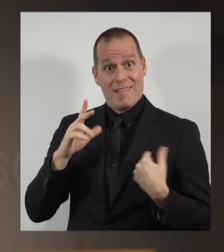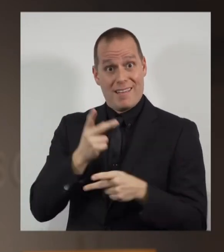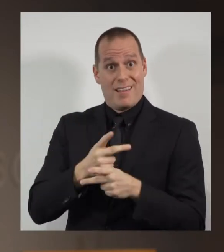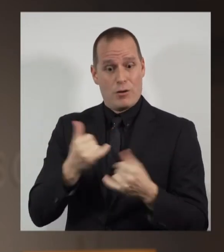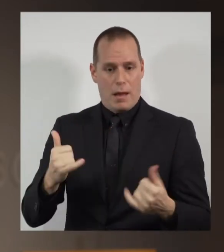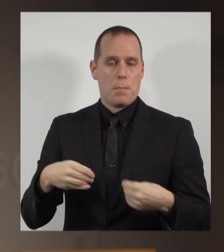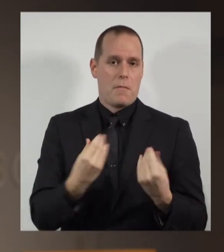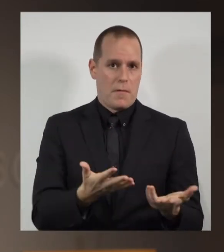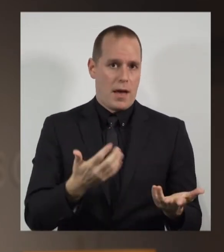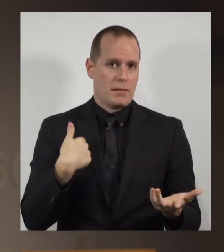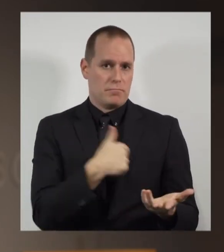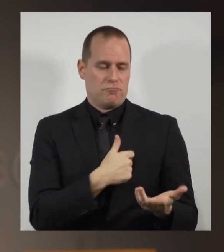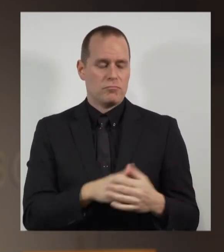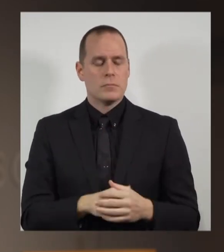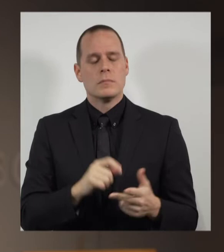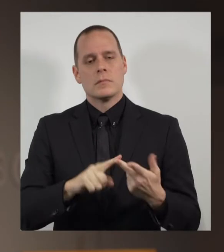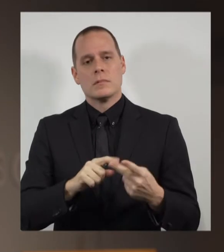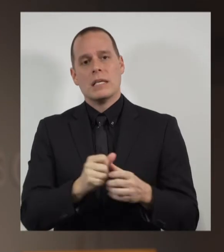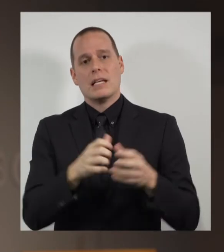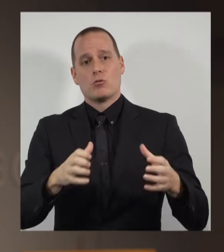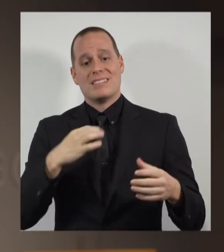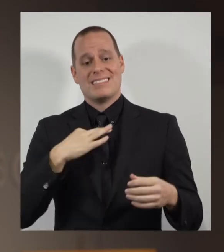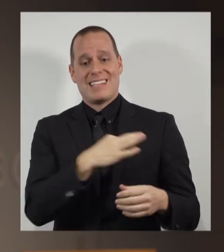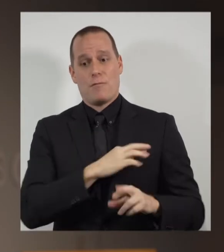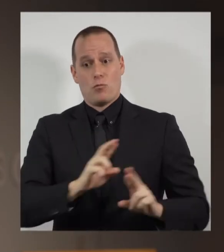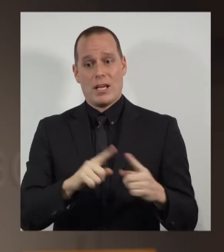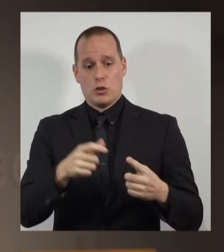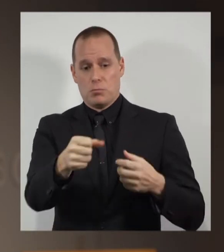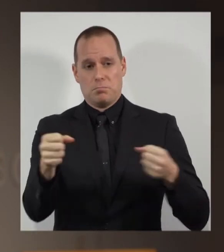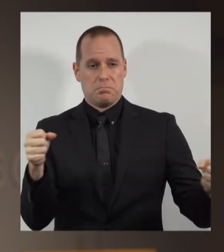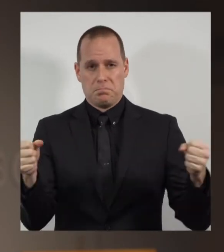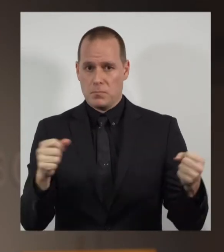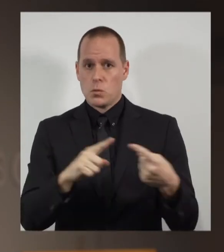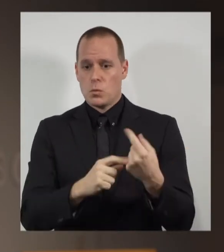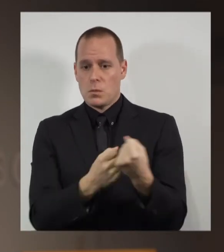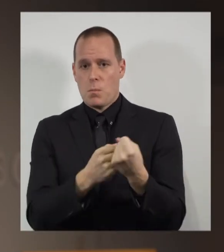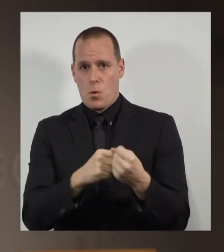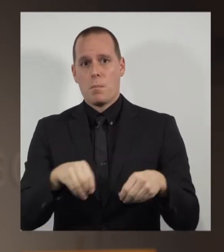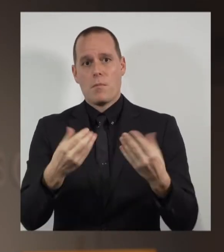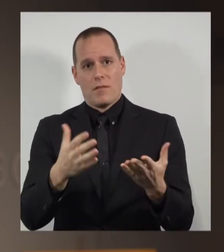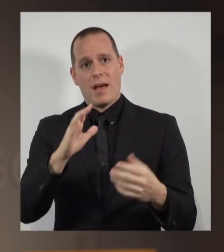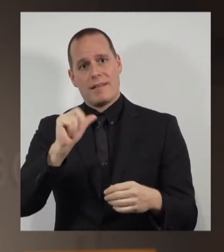We are also moving to increase our staffing so we have people in place to provide care